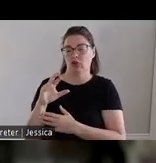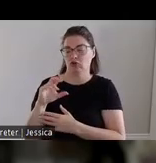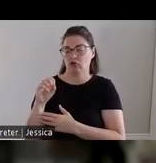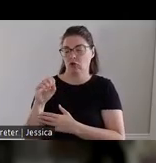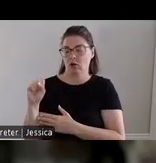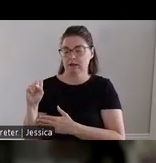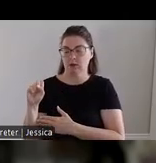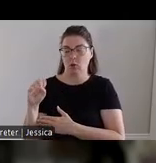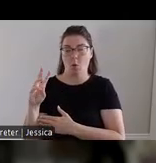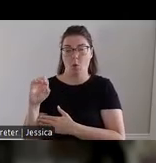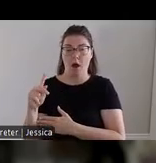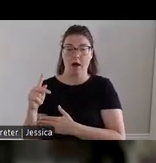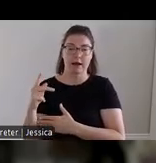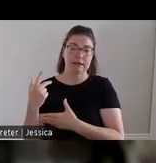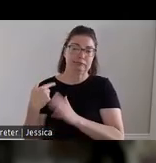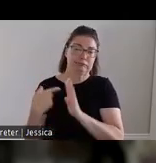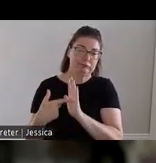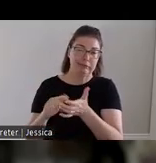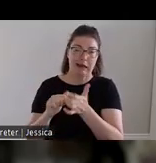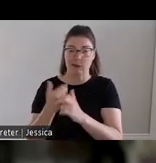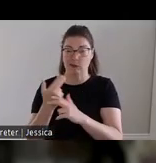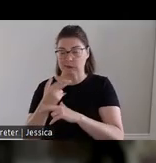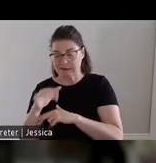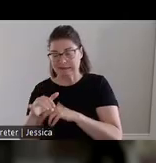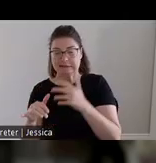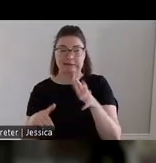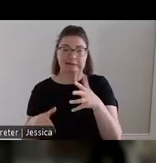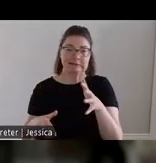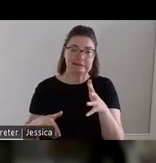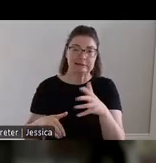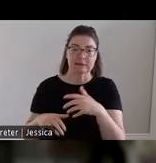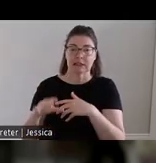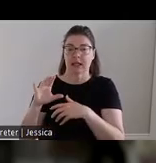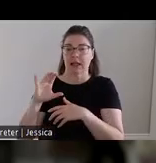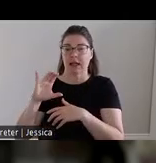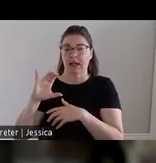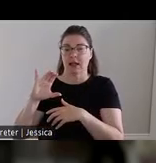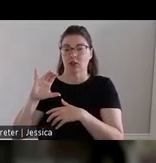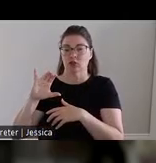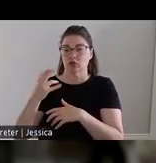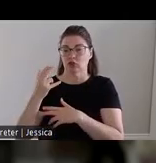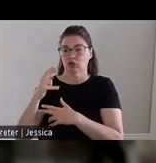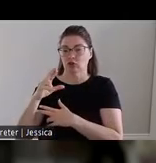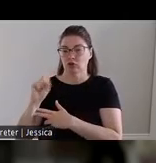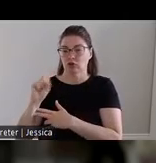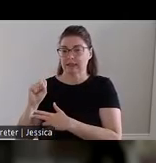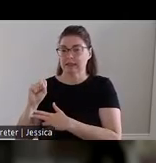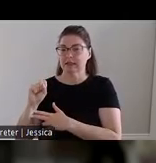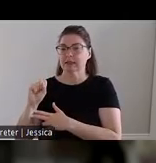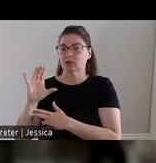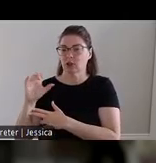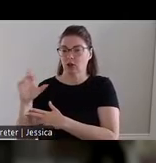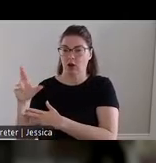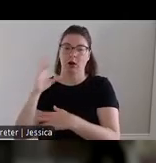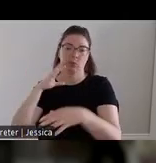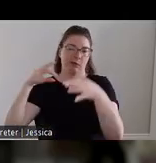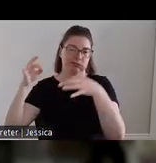how we can work on that, and Chris Carr is going to speak in detail about that at the end of the